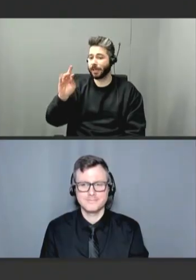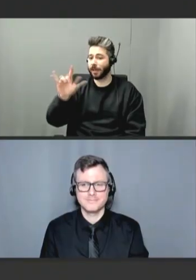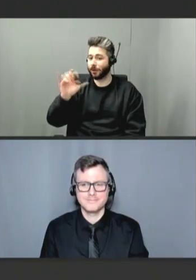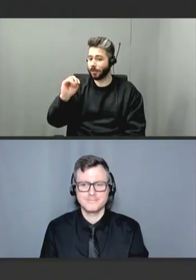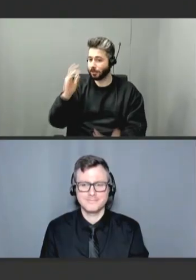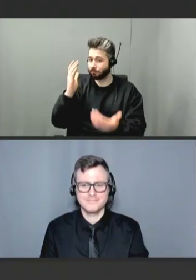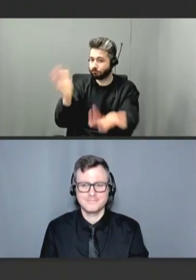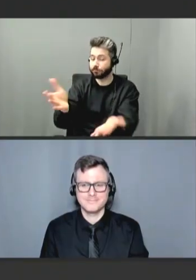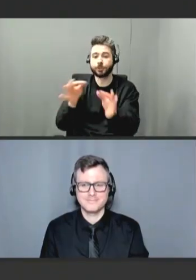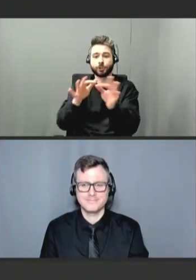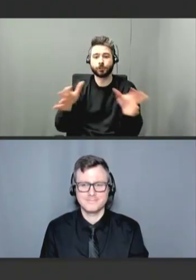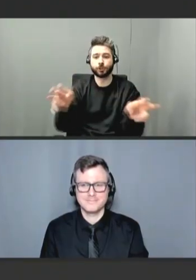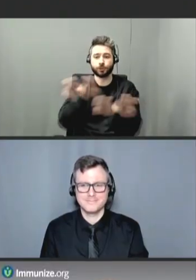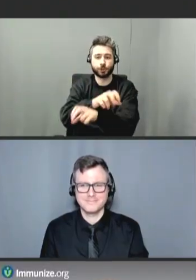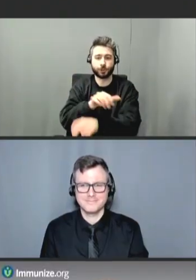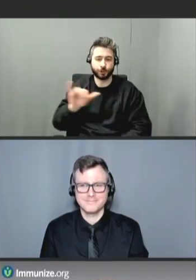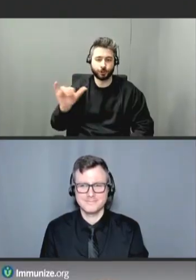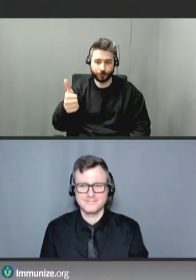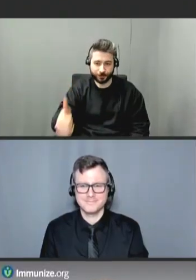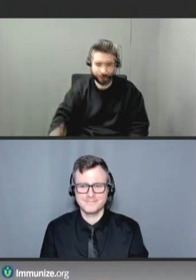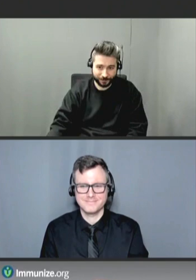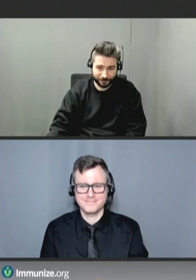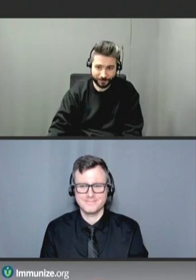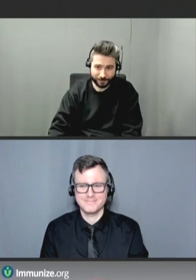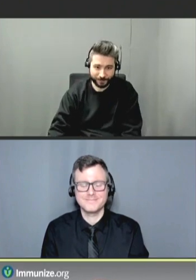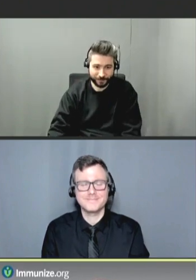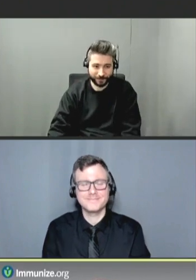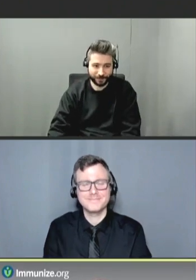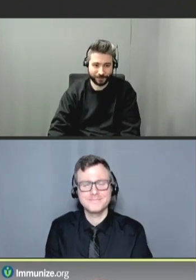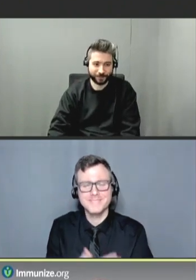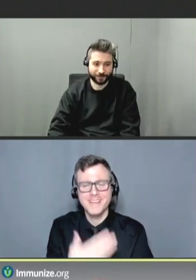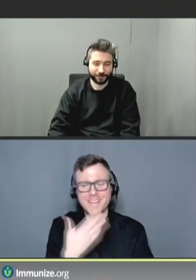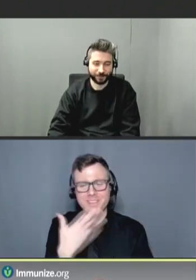You have the floor. Carolyn Bridges: Thank you so much, Dr. Hopkins.